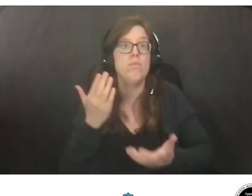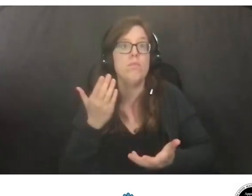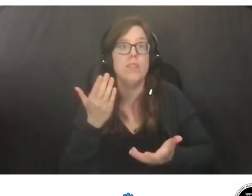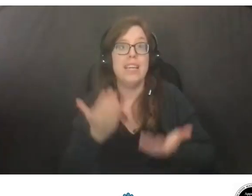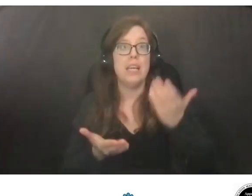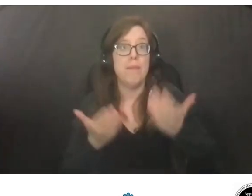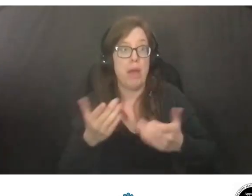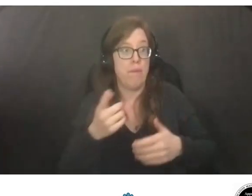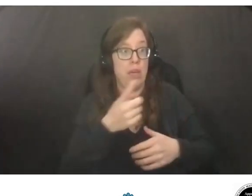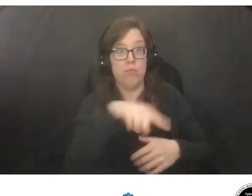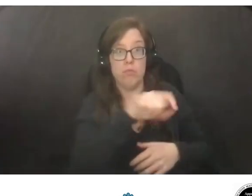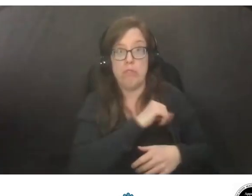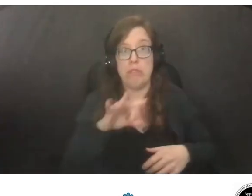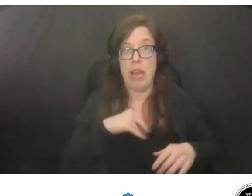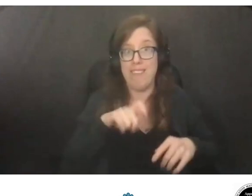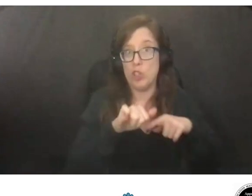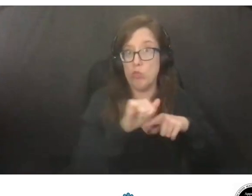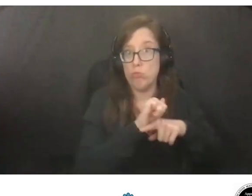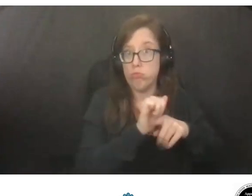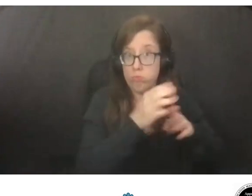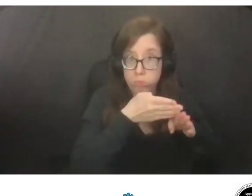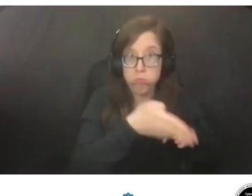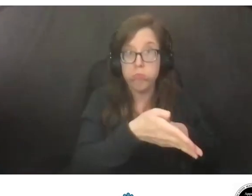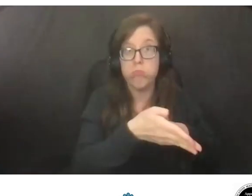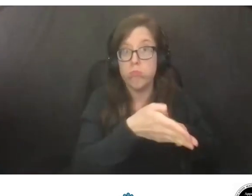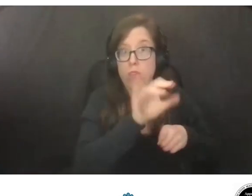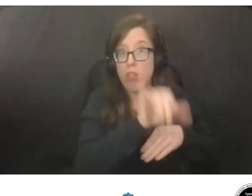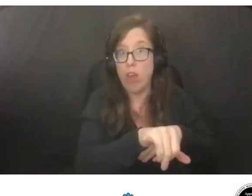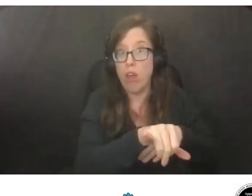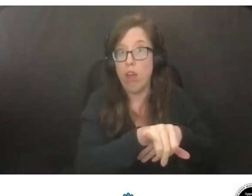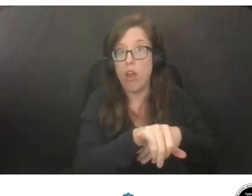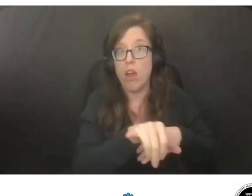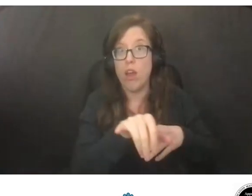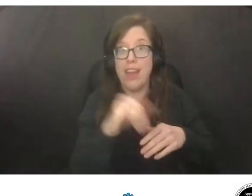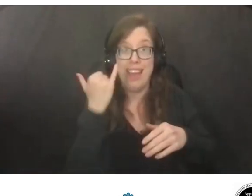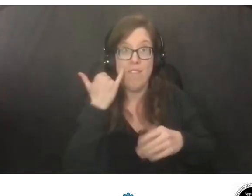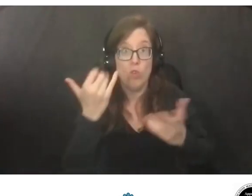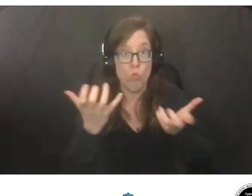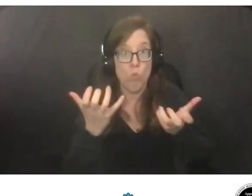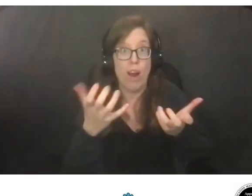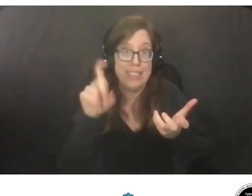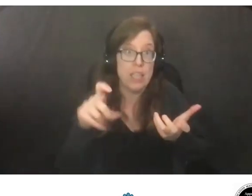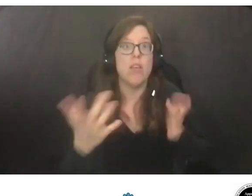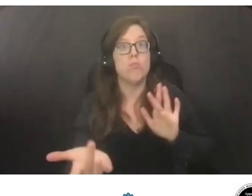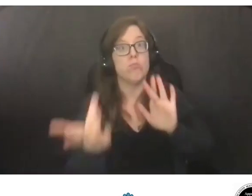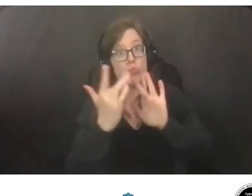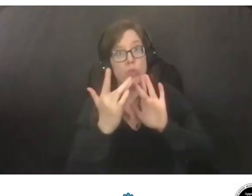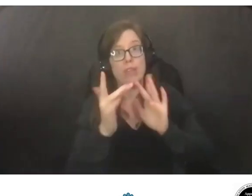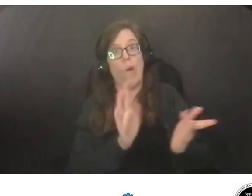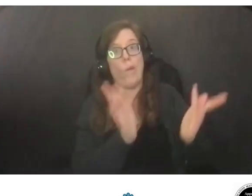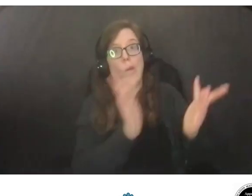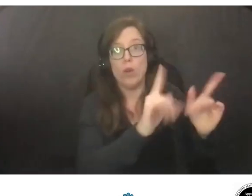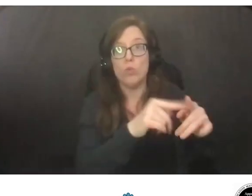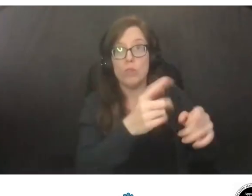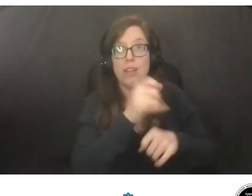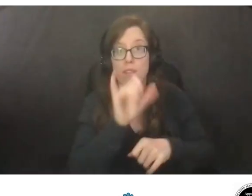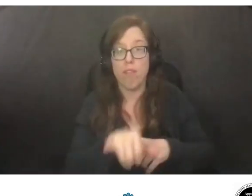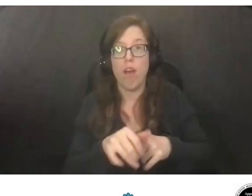staff need training and that's something, you know, that you can reach out and get and something to consider.